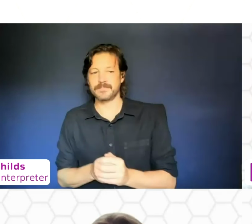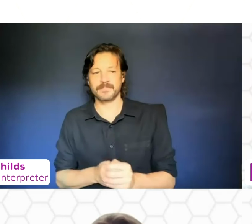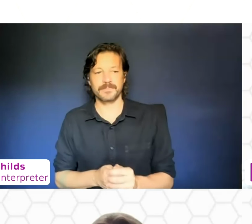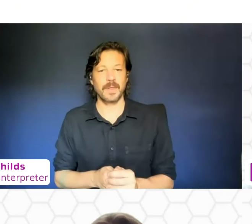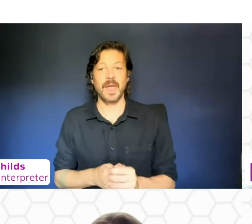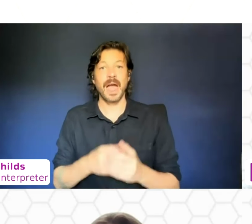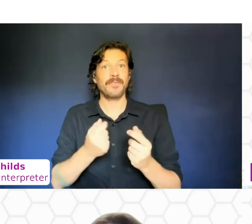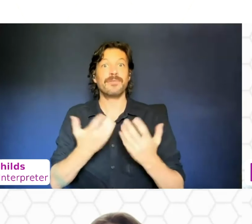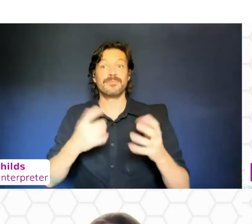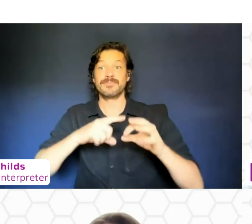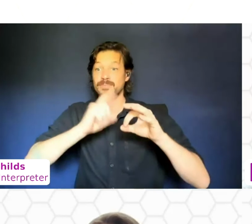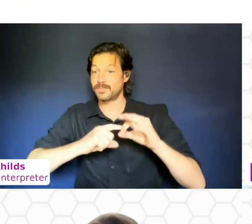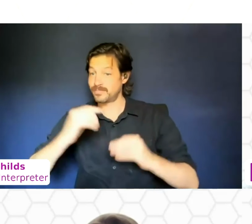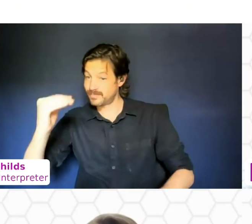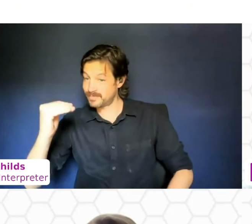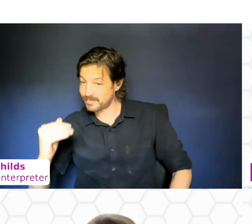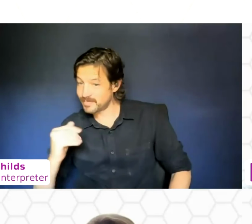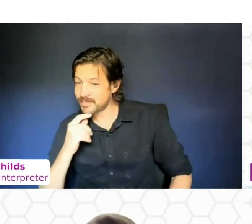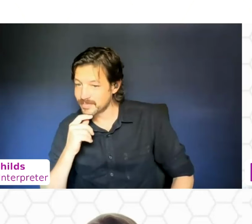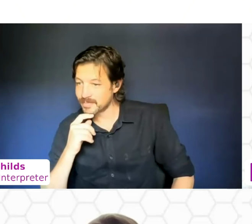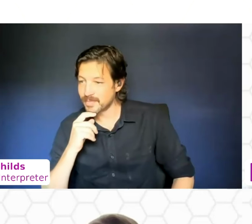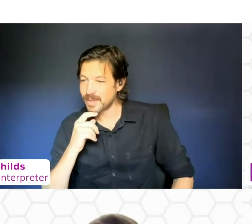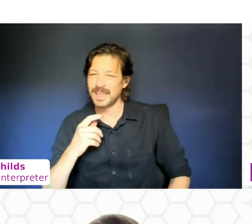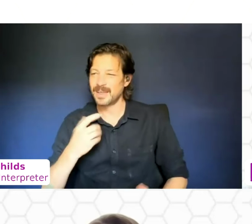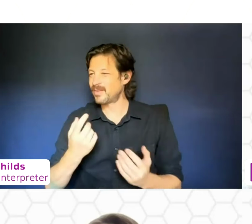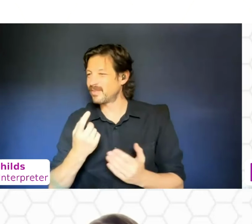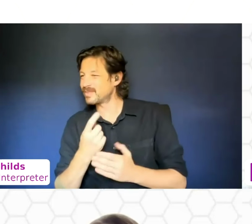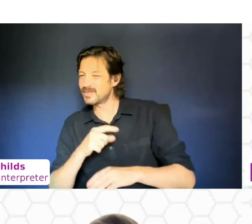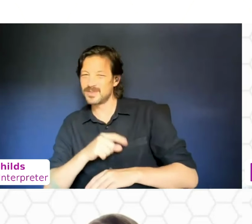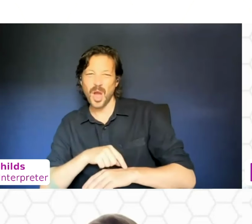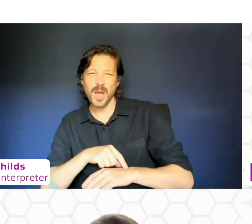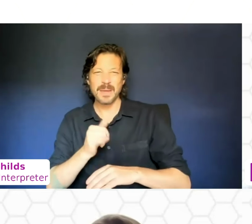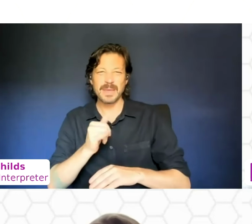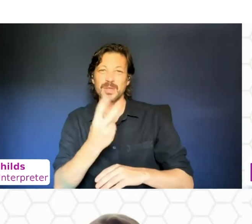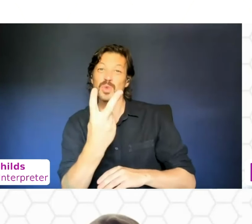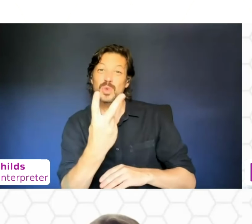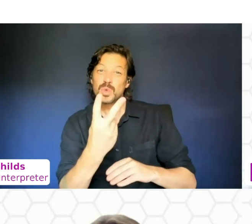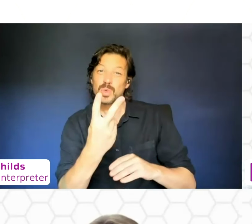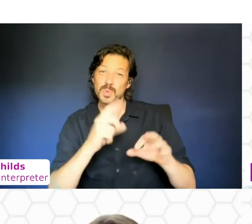the chat so we probably only got time for about two. So I try to pick two that we haven't covered